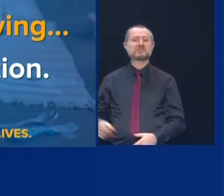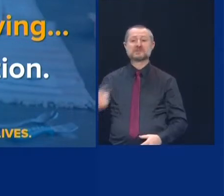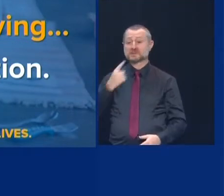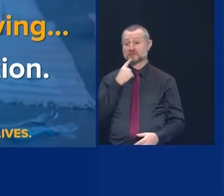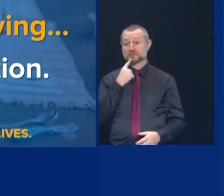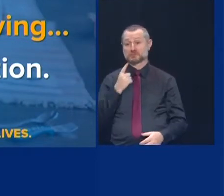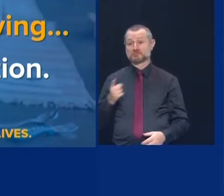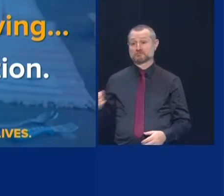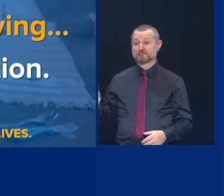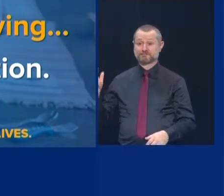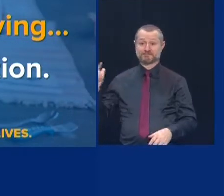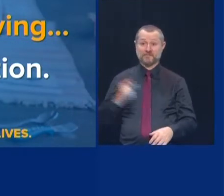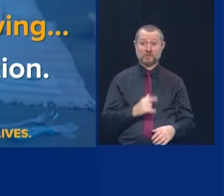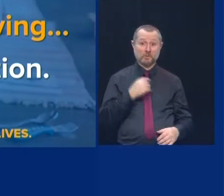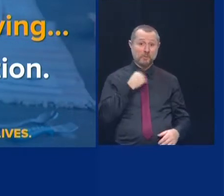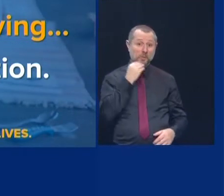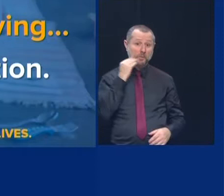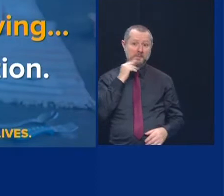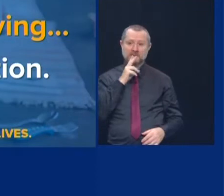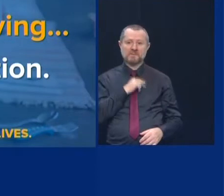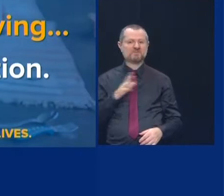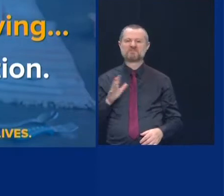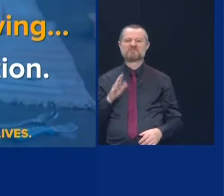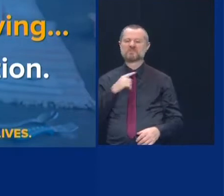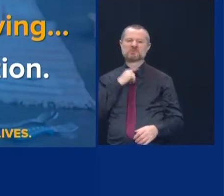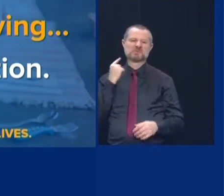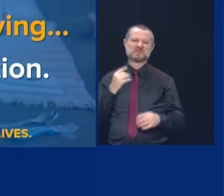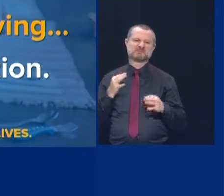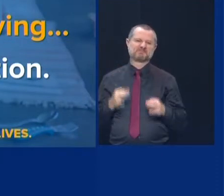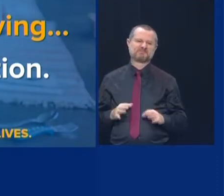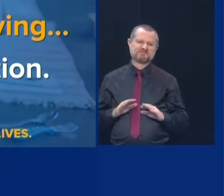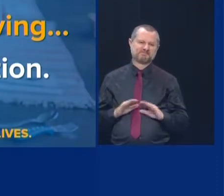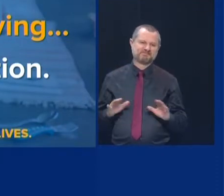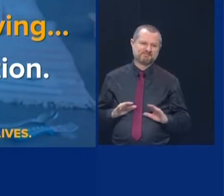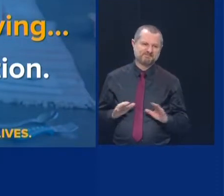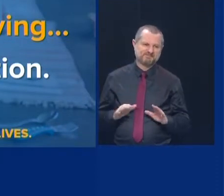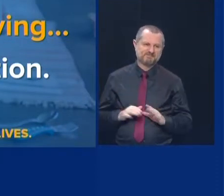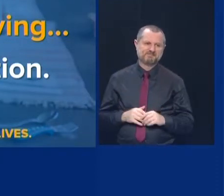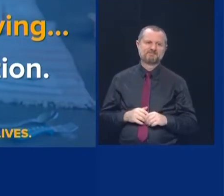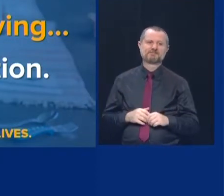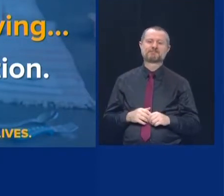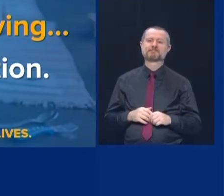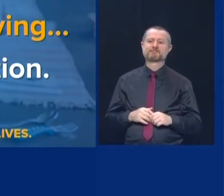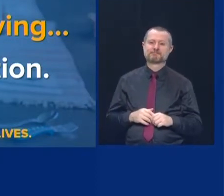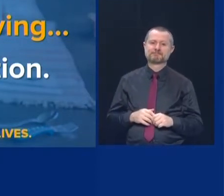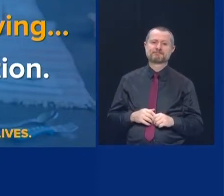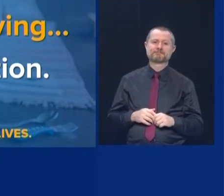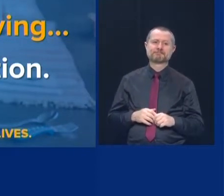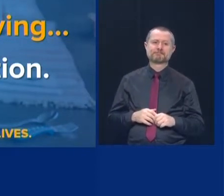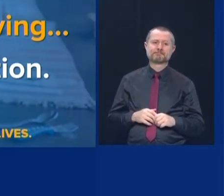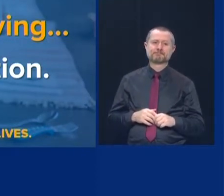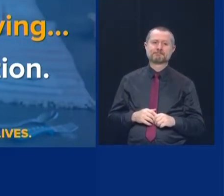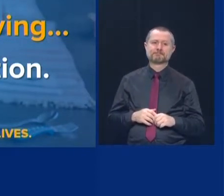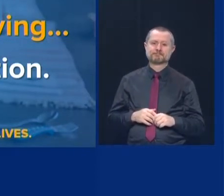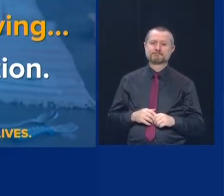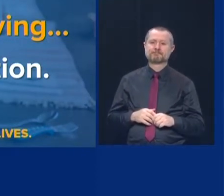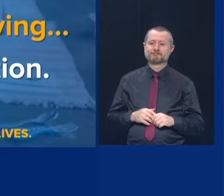AND SHE CALLS AND VERY CALMLY WE HAD A VERY RATIONAL CONVERSATION. SHE SAID SHE TALKED TO THE DOCTORS. IT WOULD BE RISKY FOR HER TO COME HOME FOR THANKSGIVING.